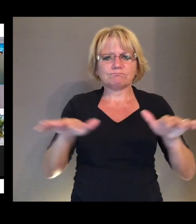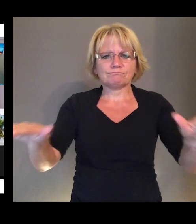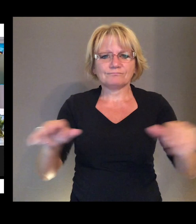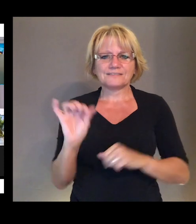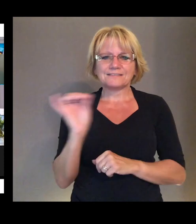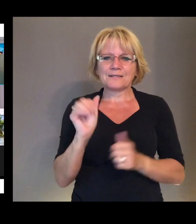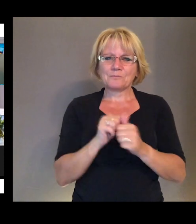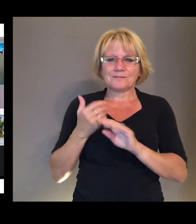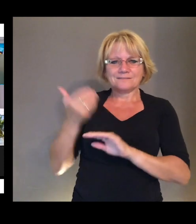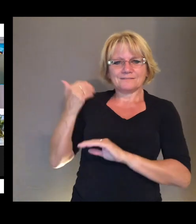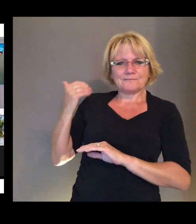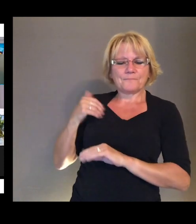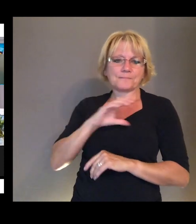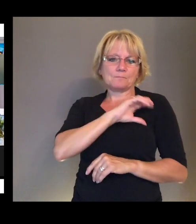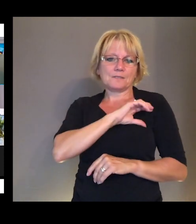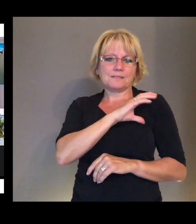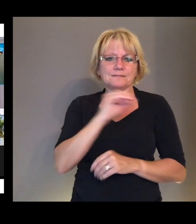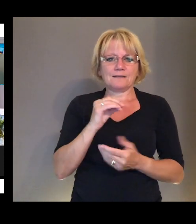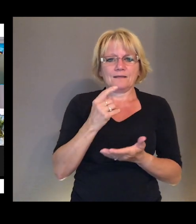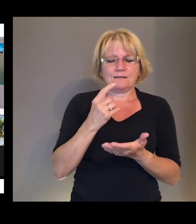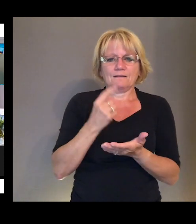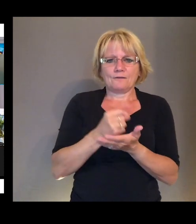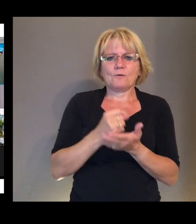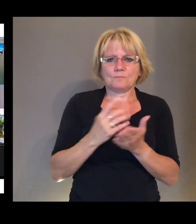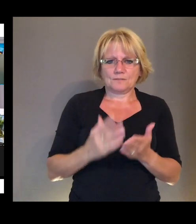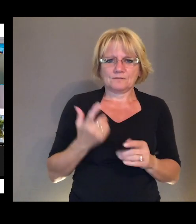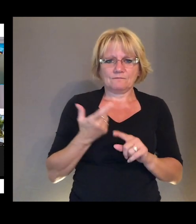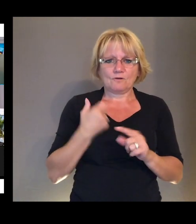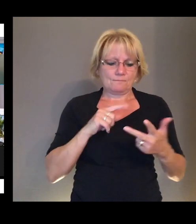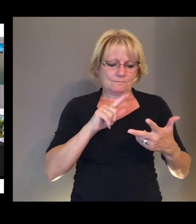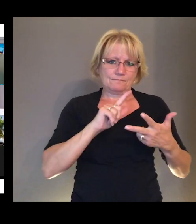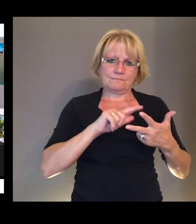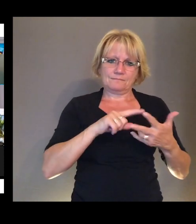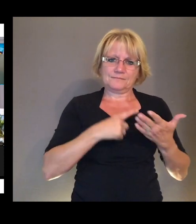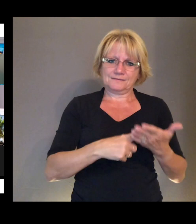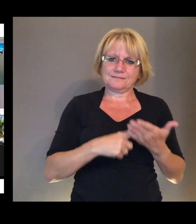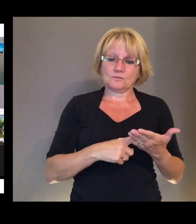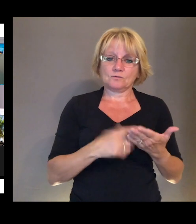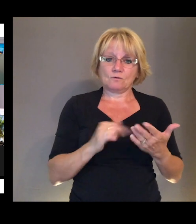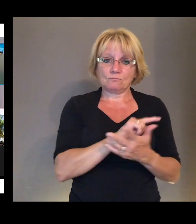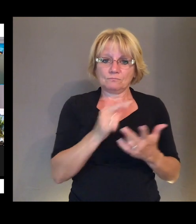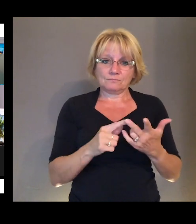just as a lot of our police chiefs and therapists did. In our last episode,